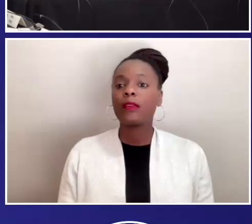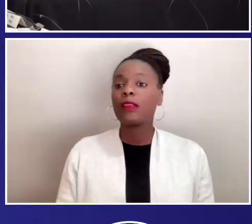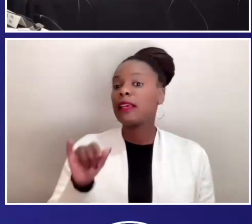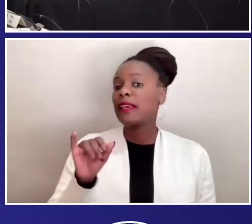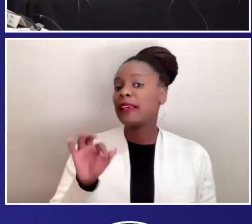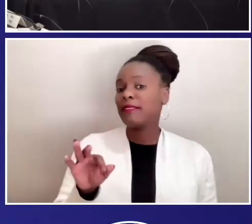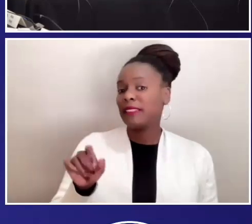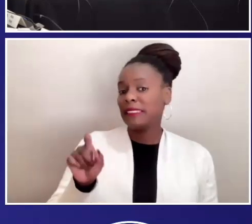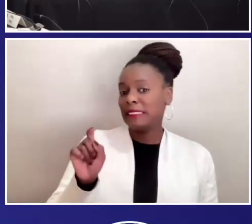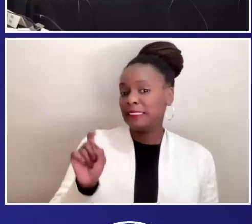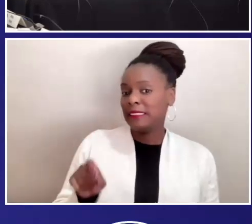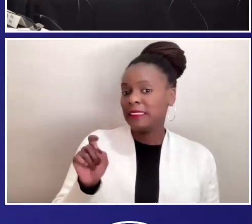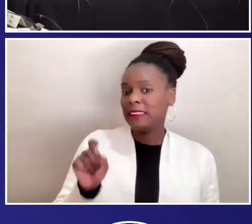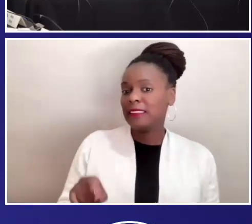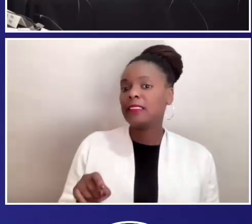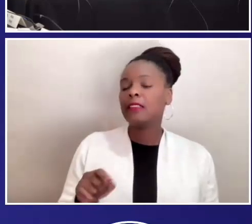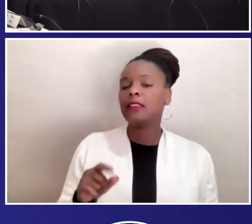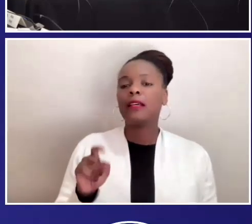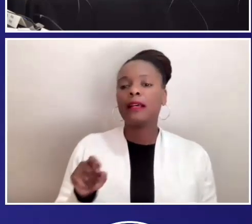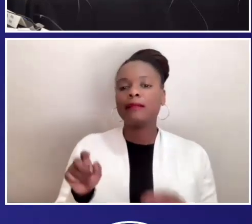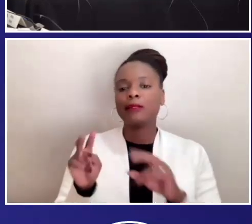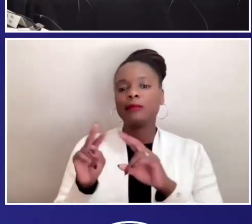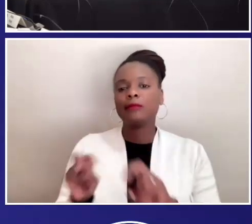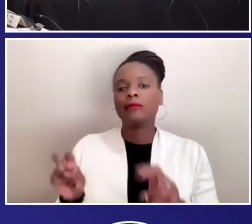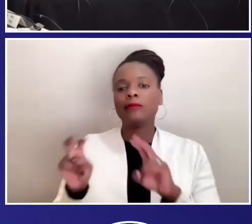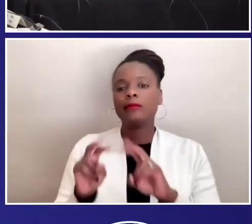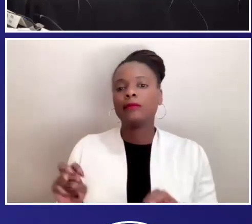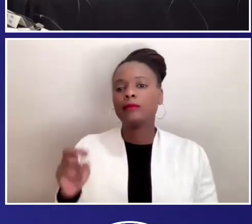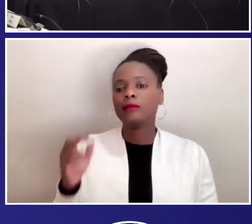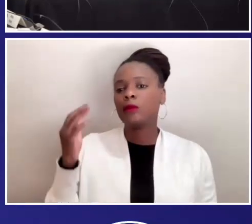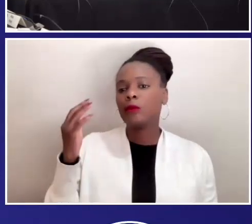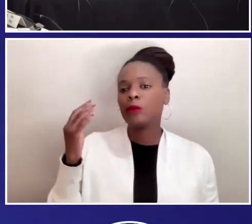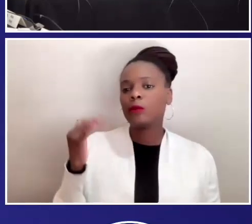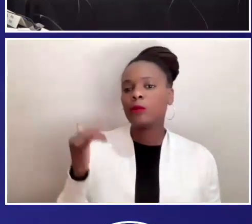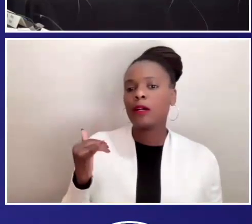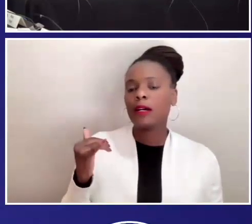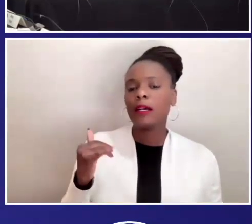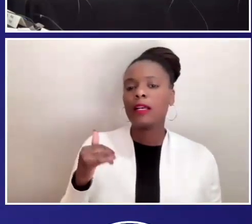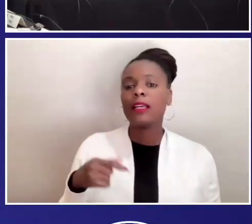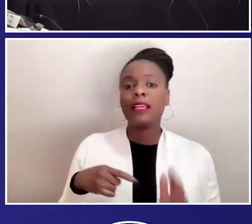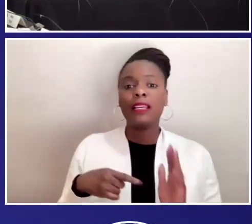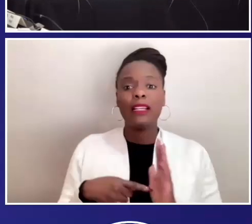that, we would have to look at it because these are pretty lengthy pages already.